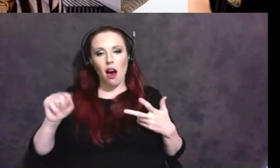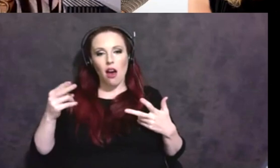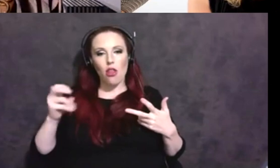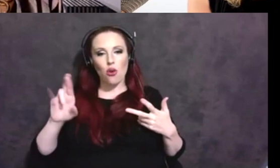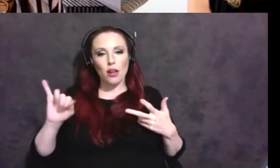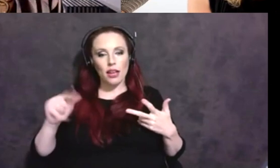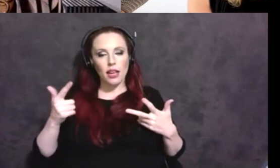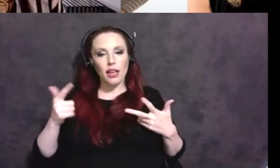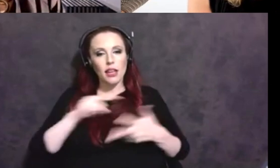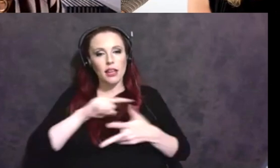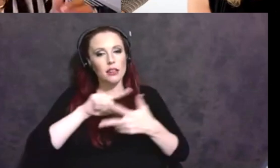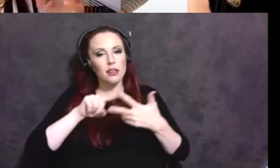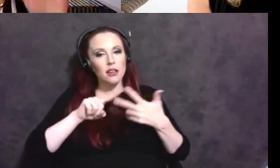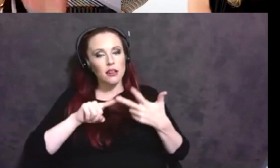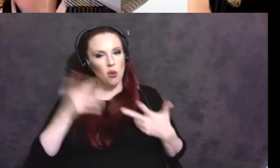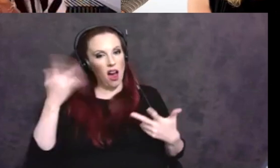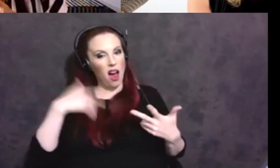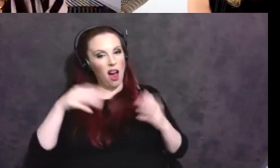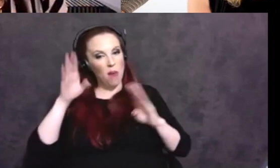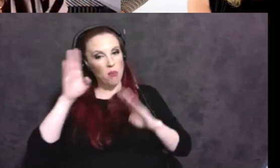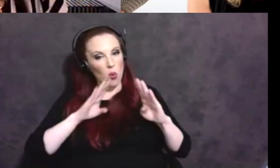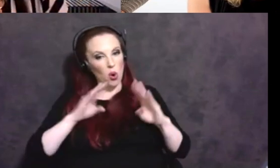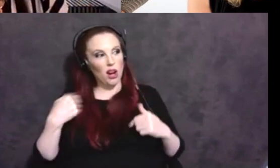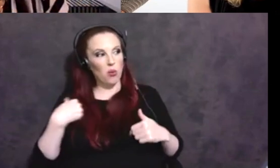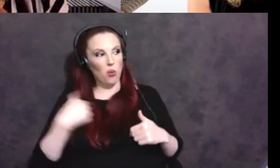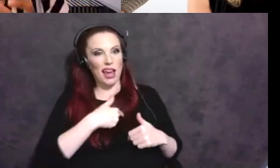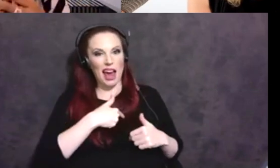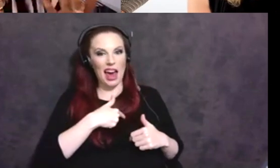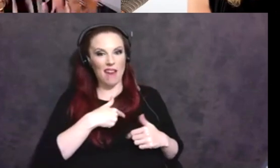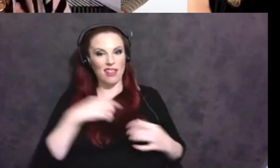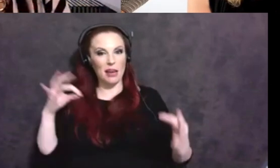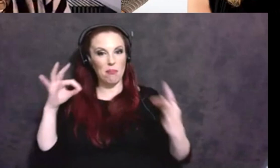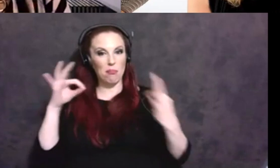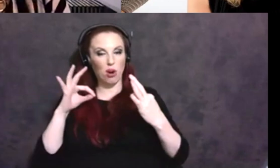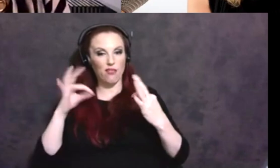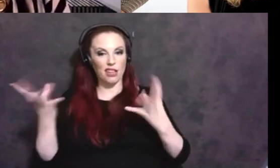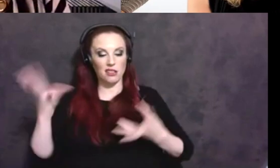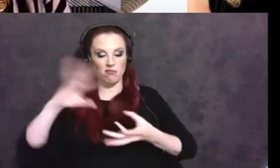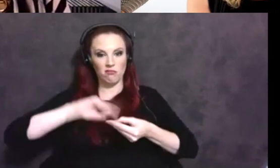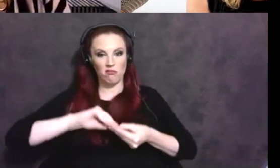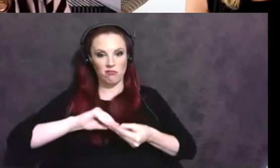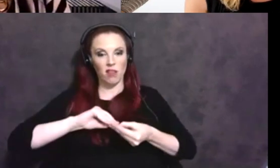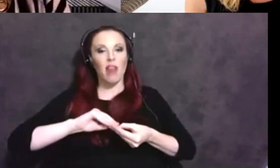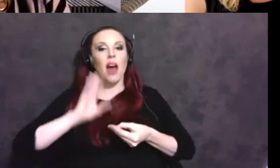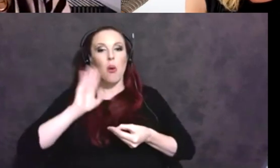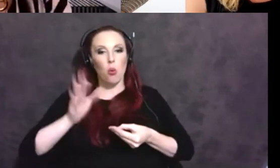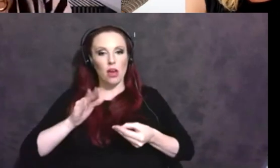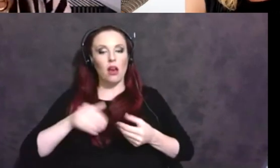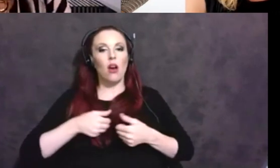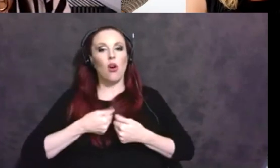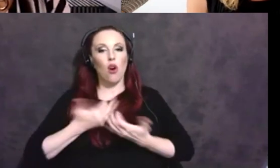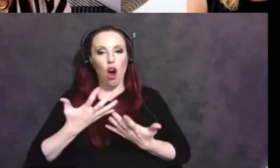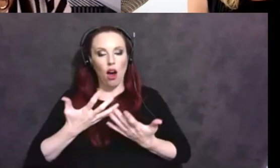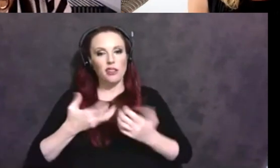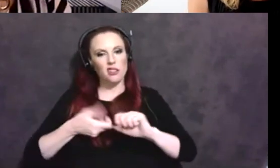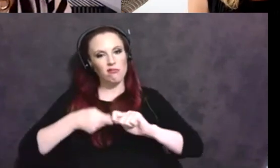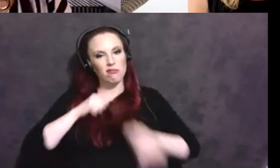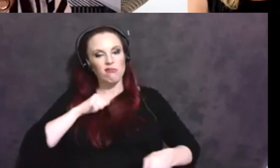feel really problematic as it relates to bias, to fear, to bias, and to othering because